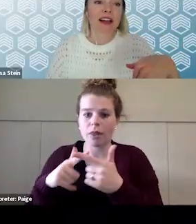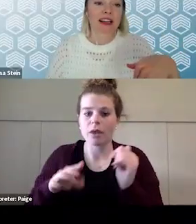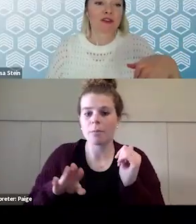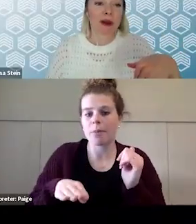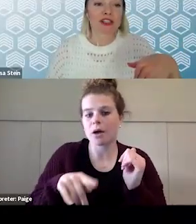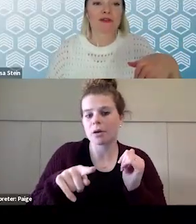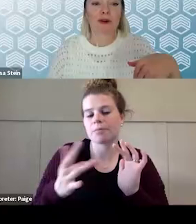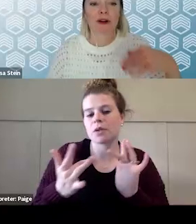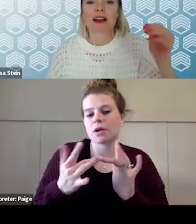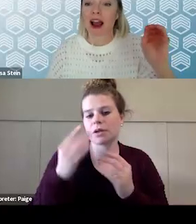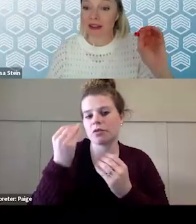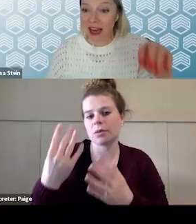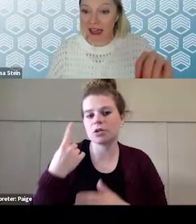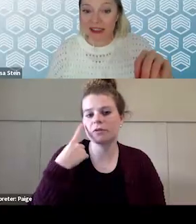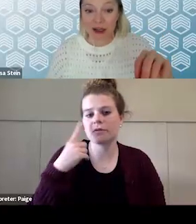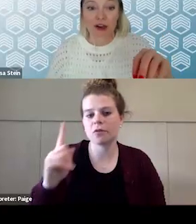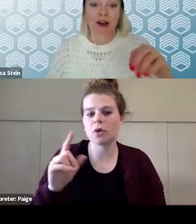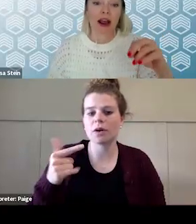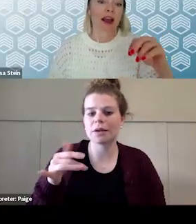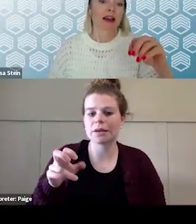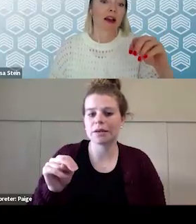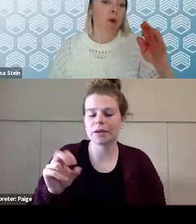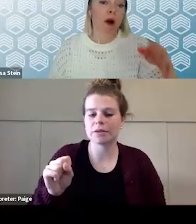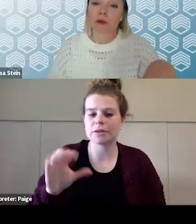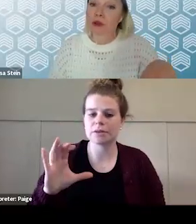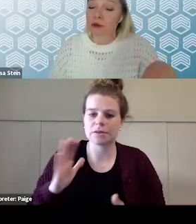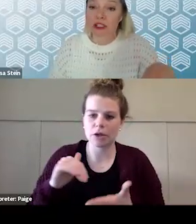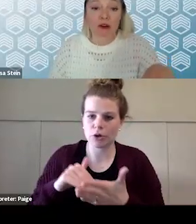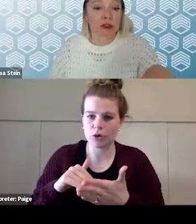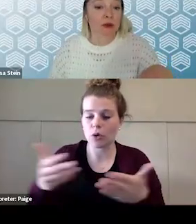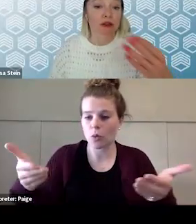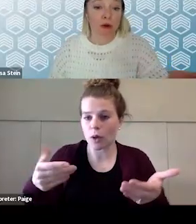is contact information for the GAINS Center. And we welcome you to reach out to us